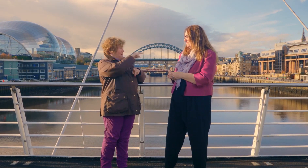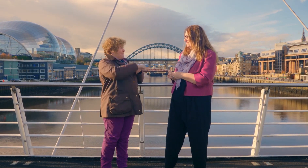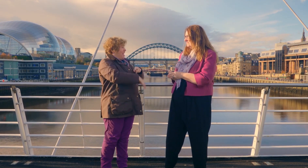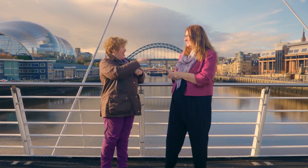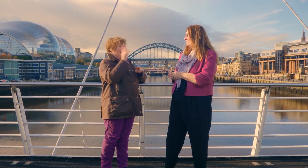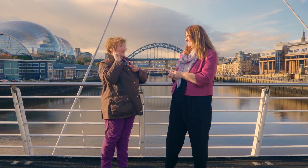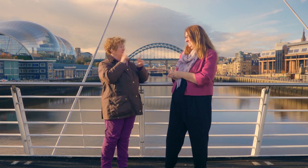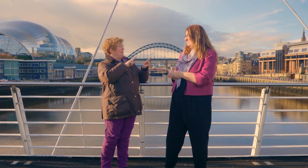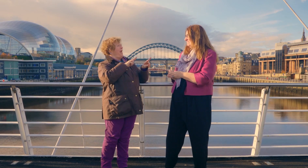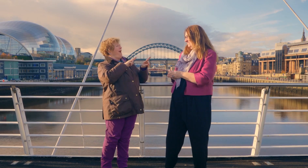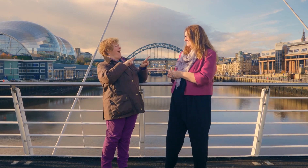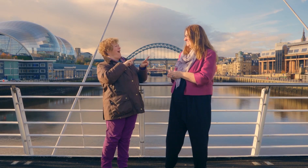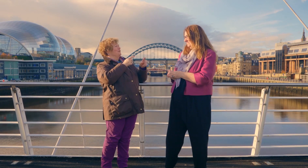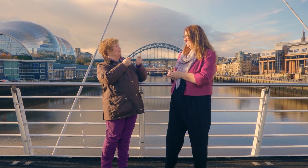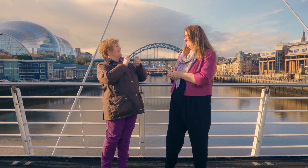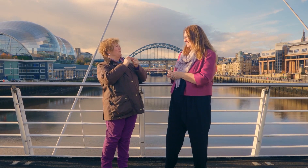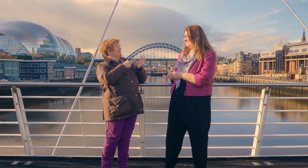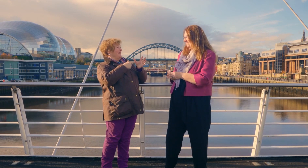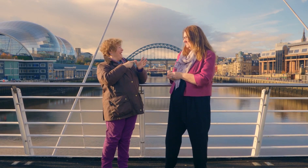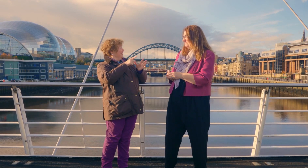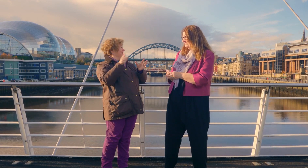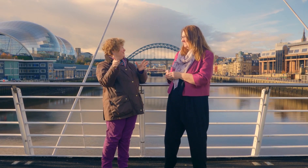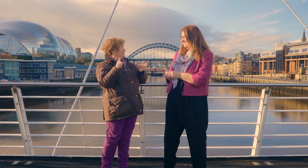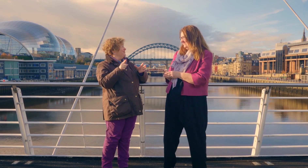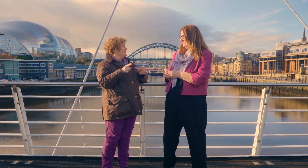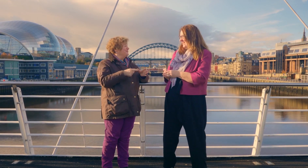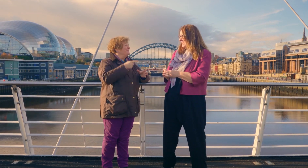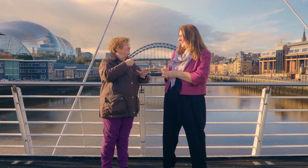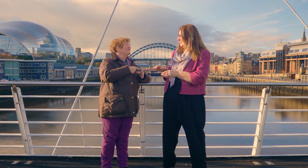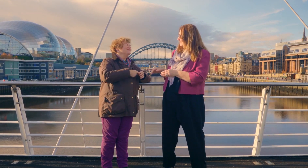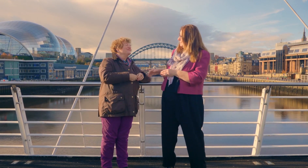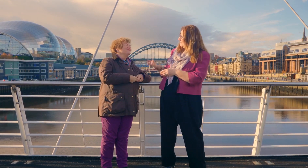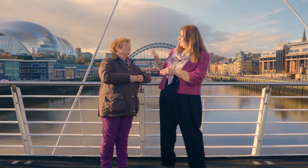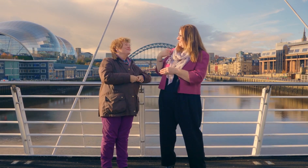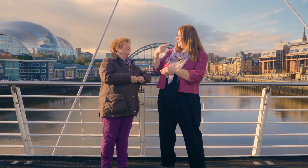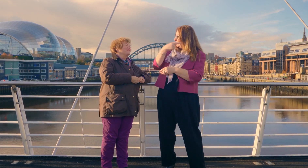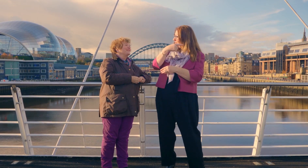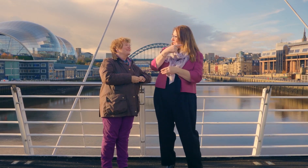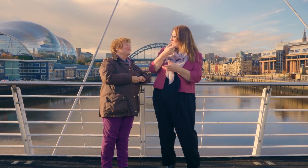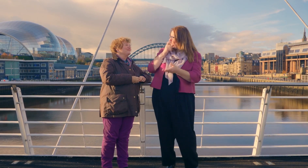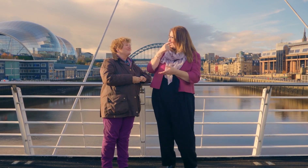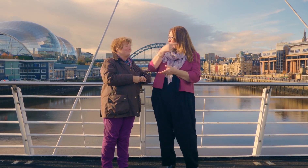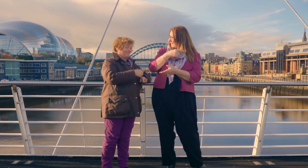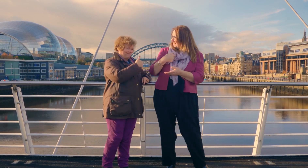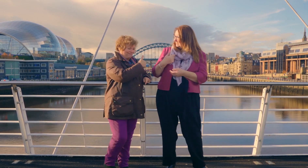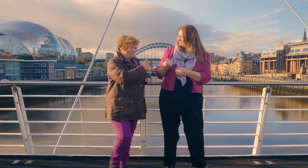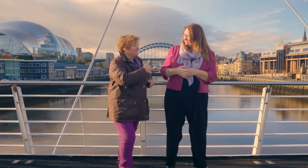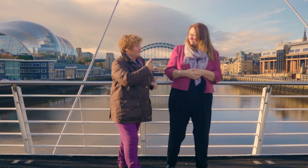There's quite a few Deaf people who remember you growing up, and now see you as Chair of the BDA. Come on, let's go and grab a coffee.